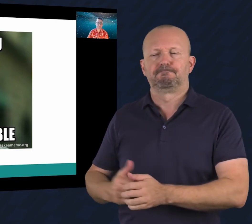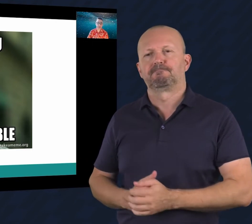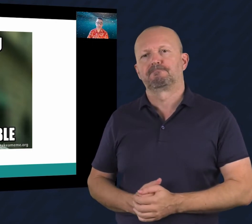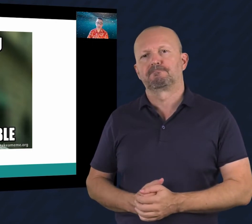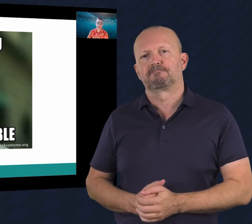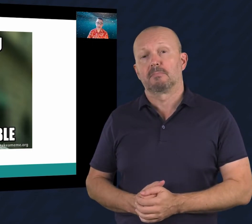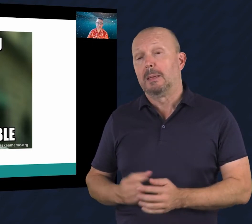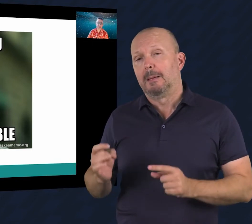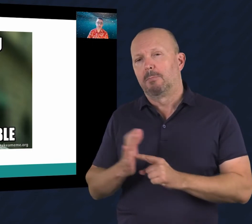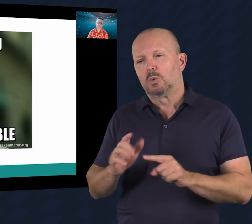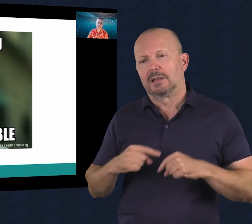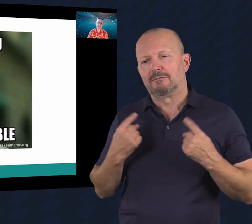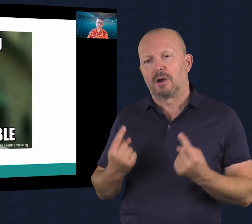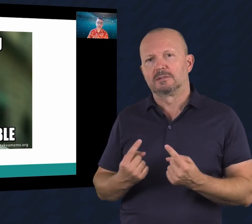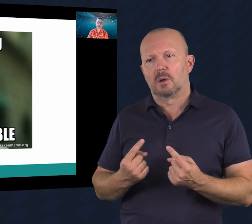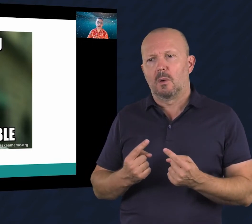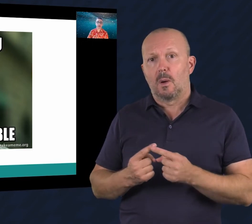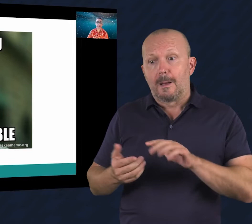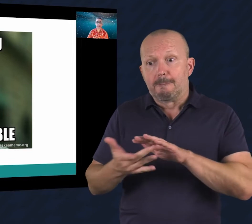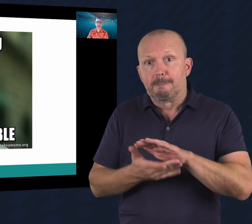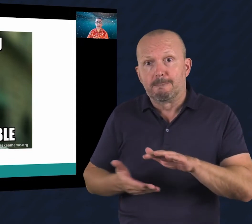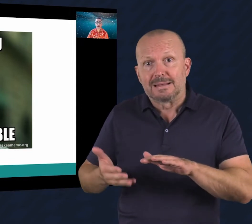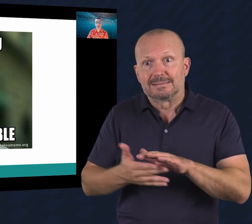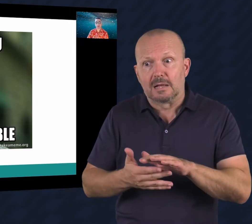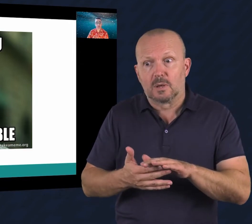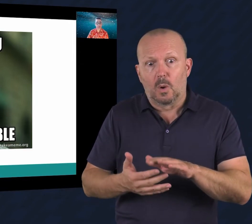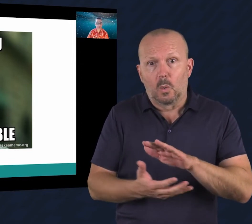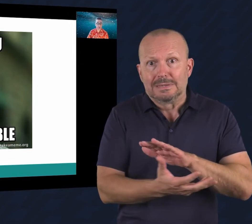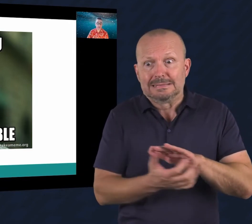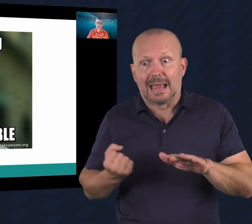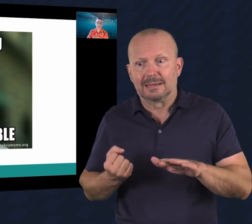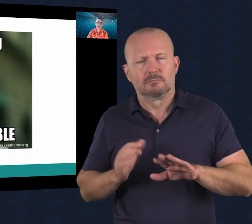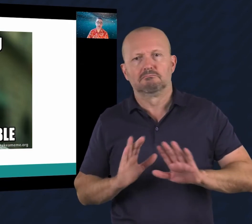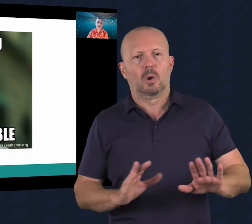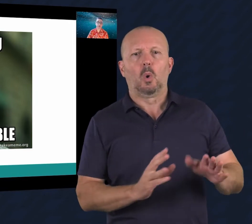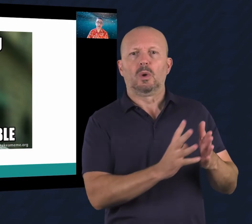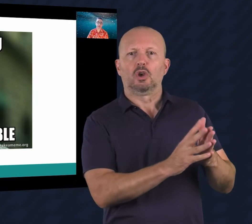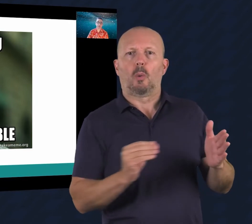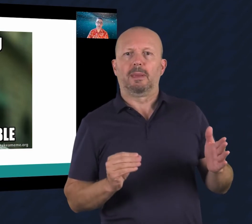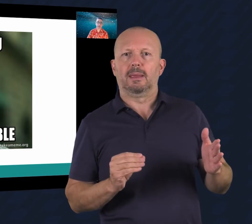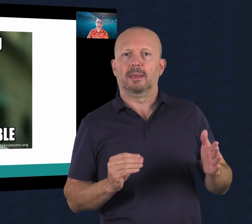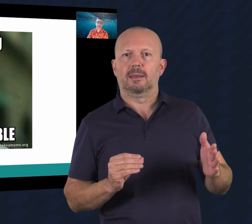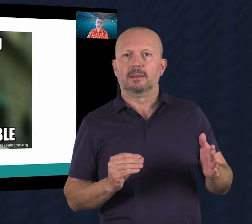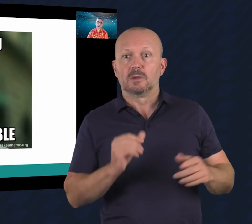Importantly, I think for us, we never take metadata, we always just use copies. And so, in the event of our site being shuttered,